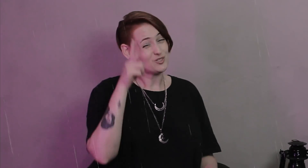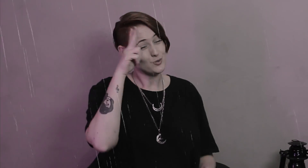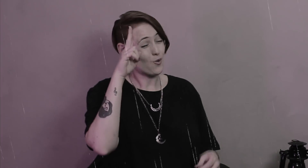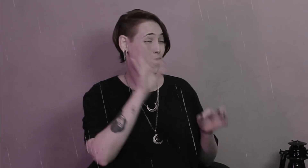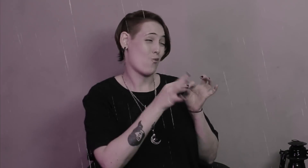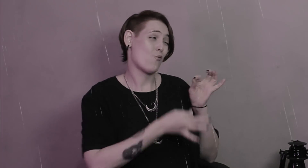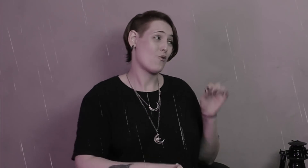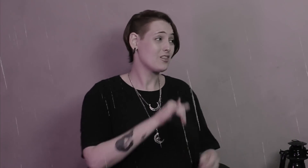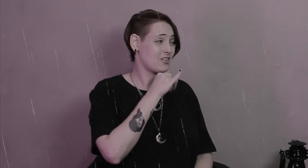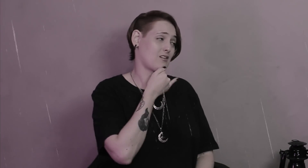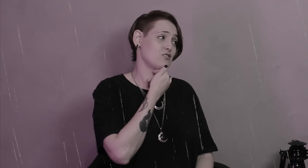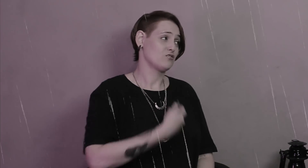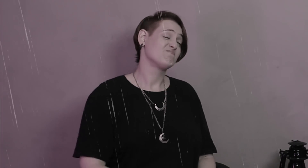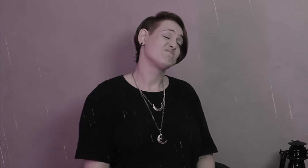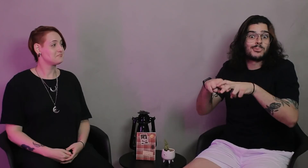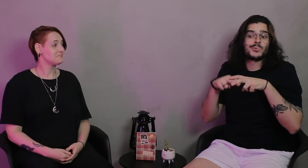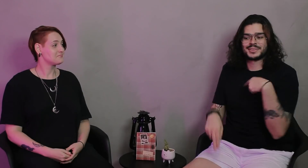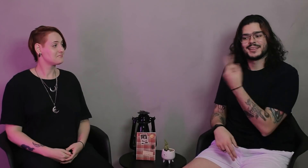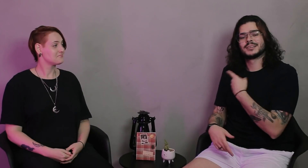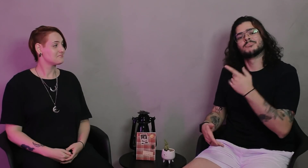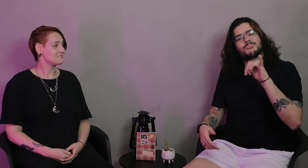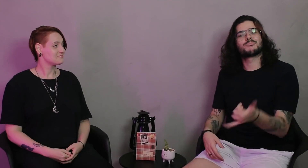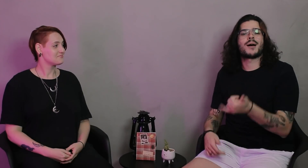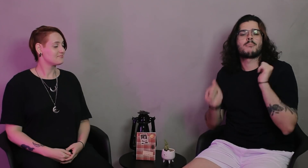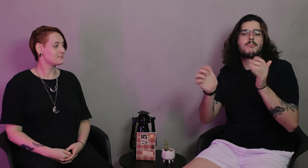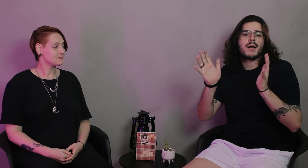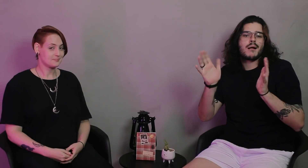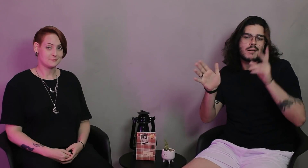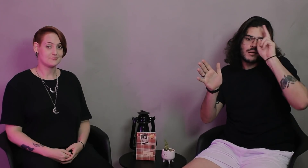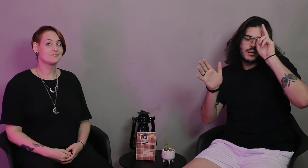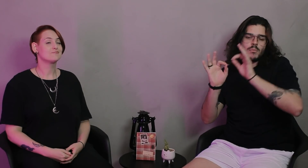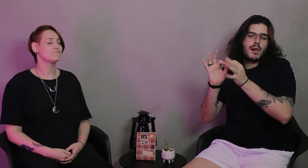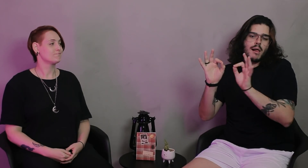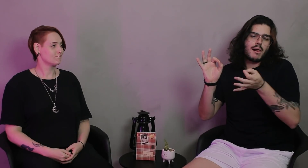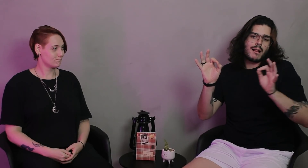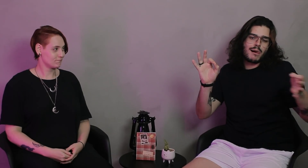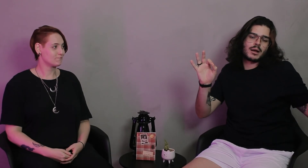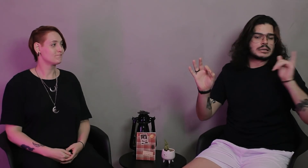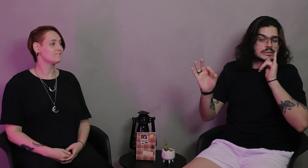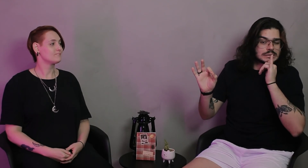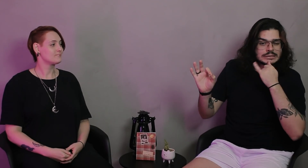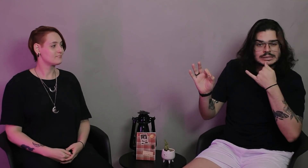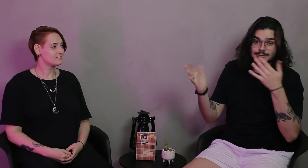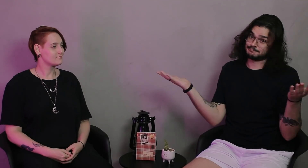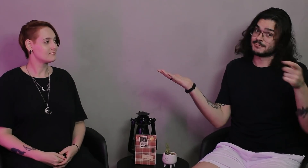It's a long, sad story… Oh, let's tell the long, sad story,